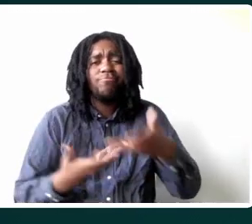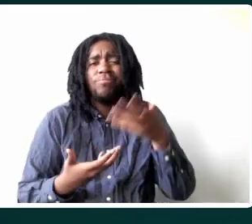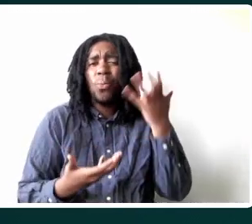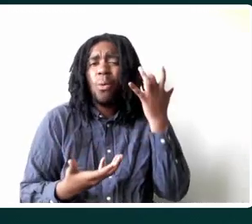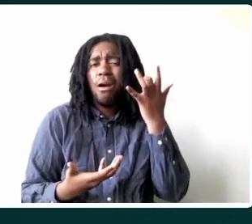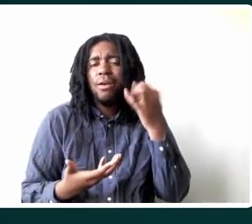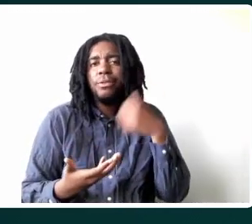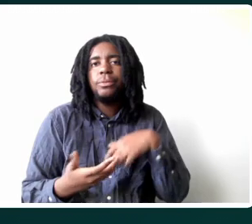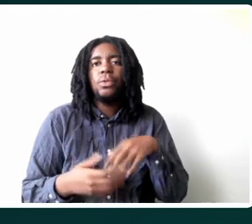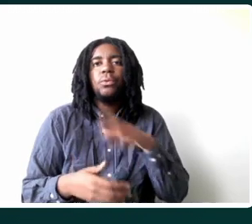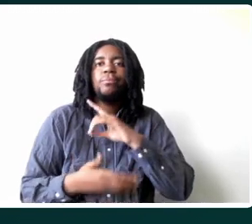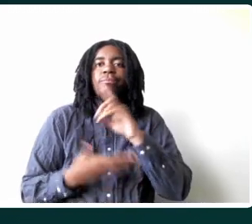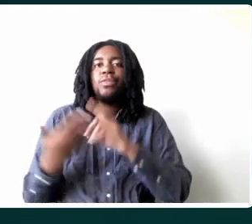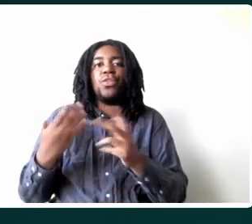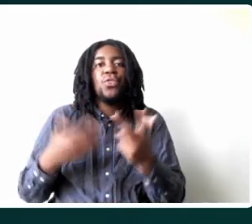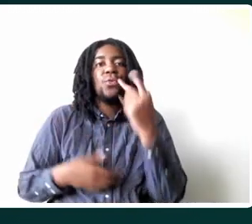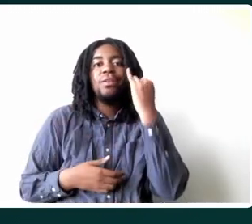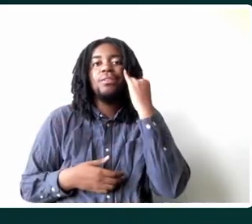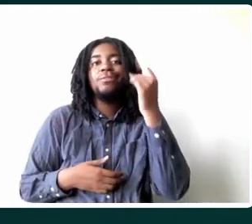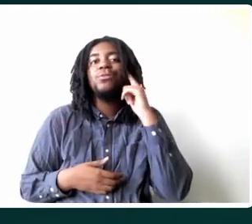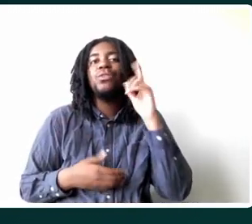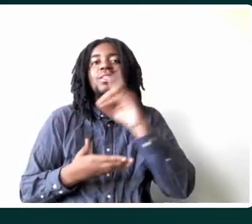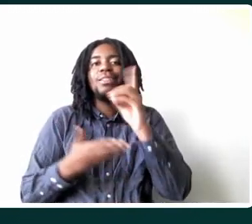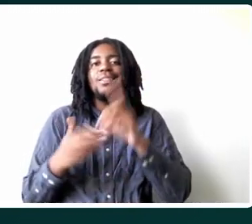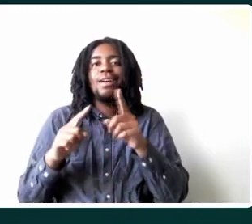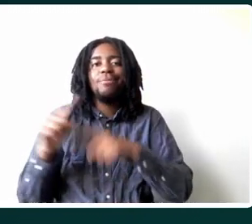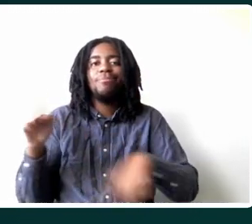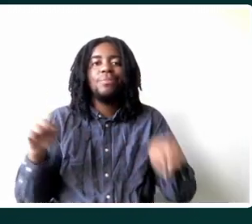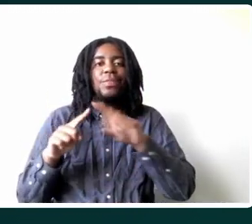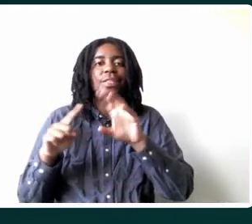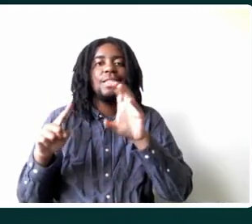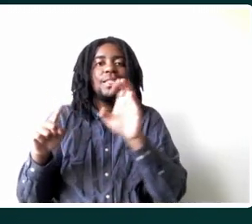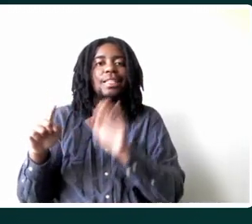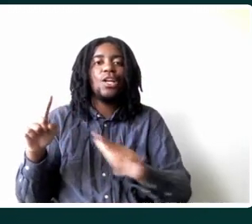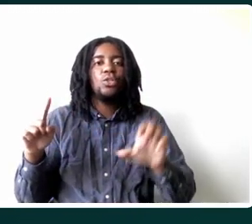design cycles that all of our teachers together have collaboratively designed. We said that all